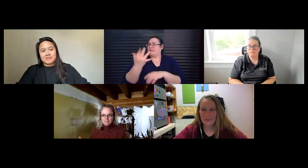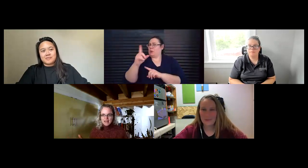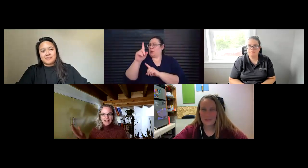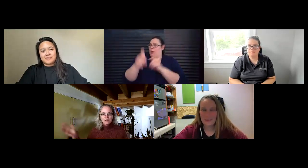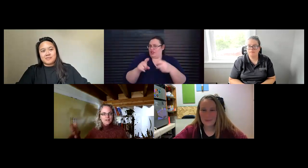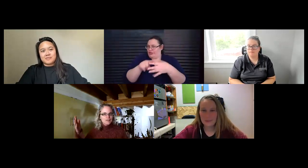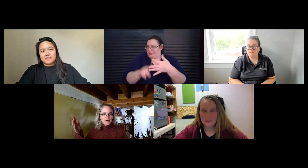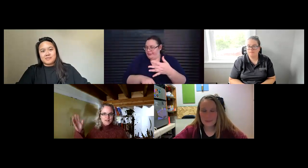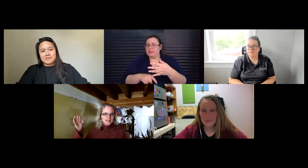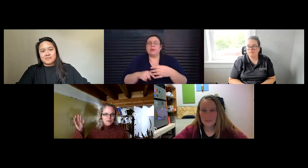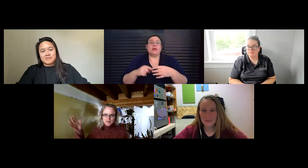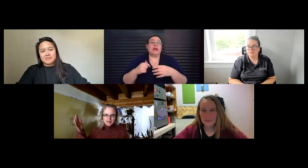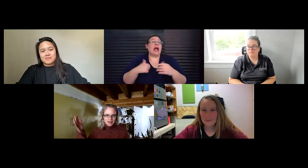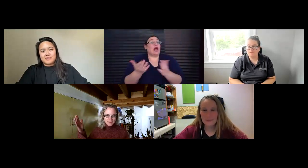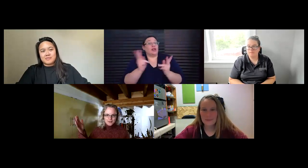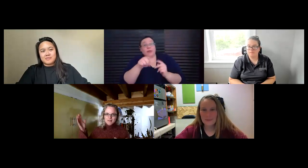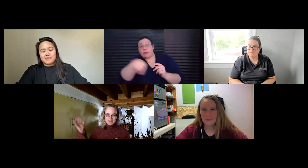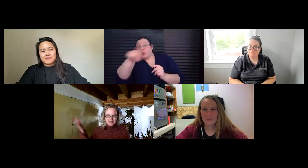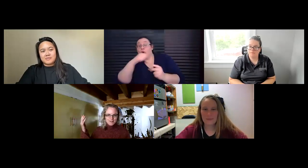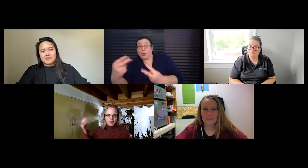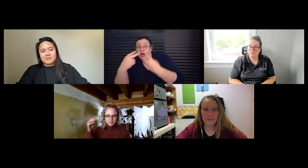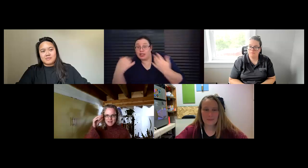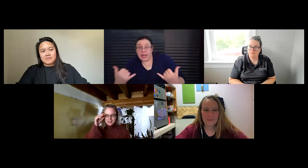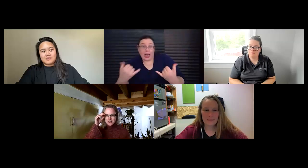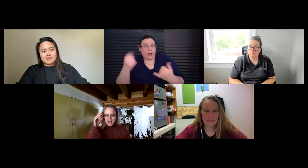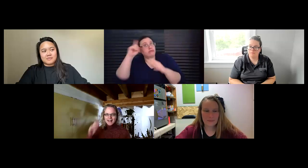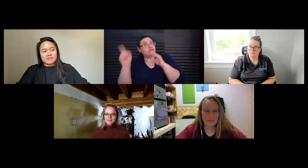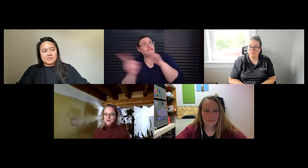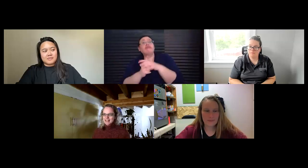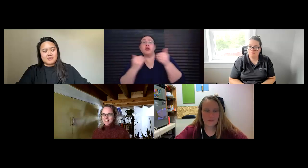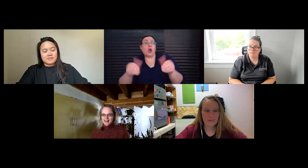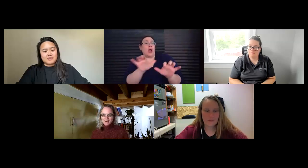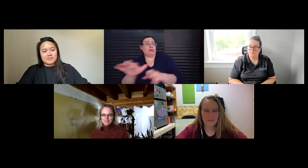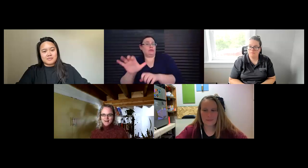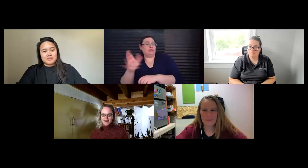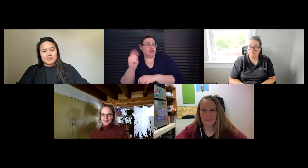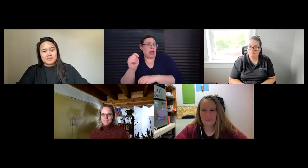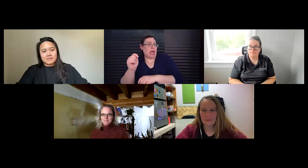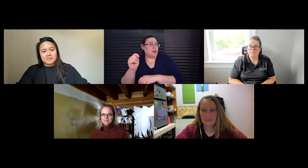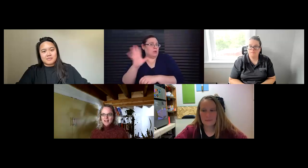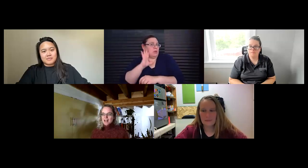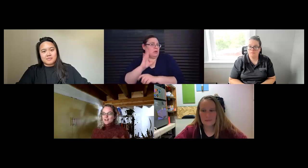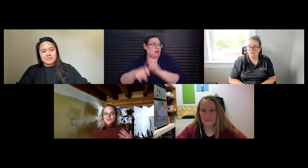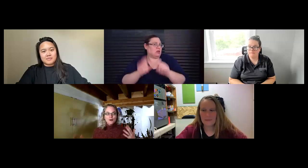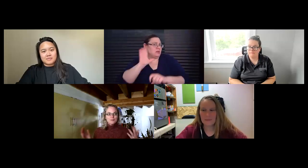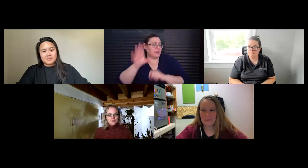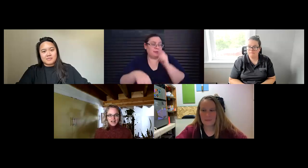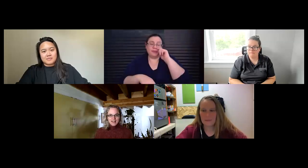I encourage folks, if you think of others please drop them in the chat and we would get to that.